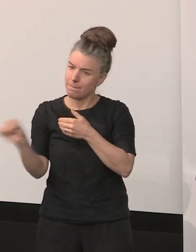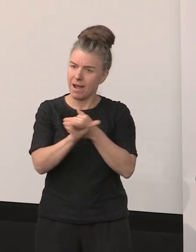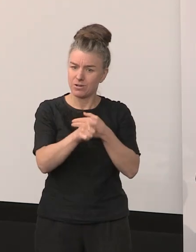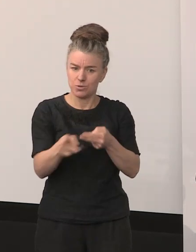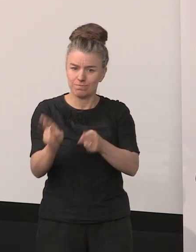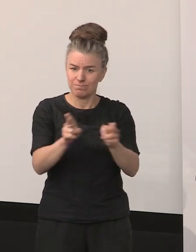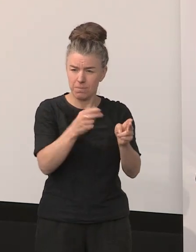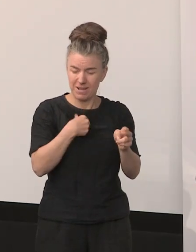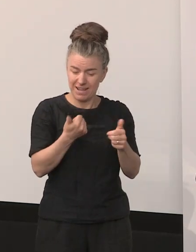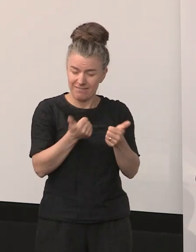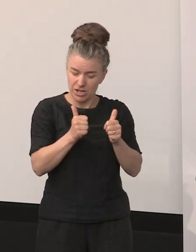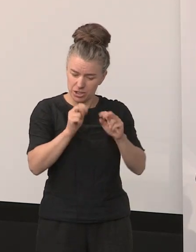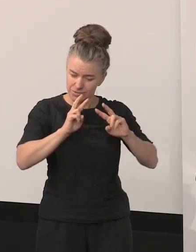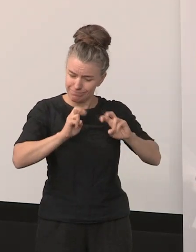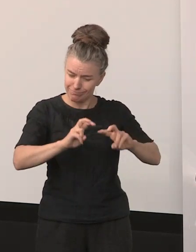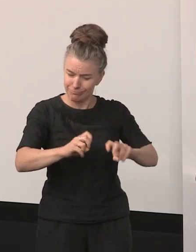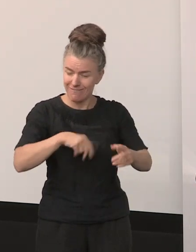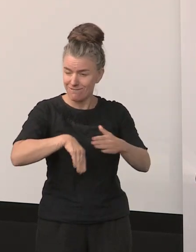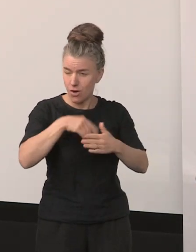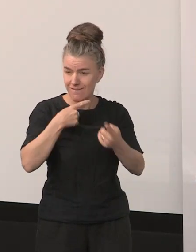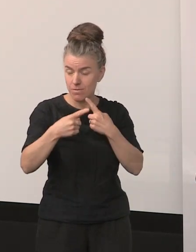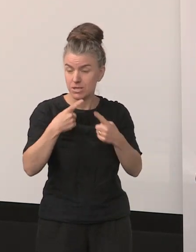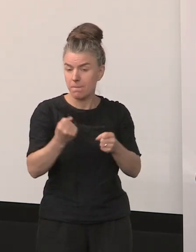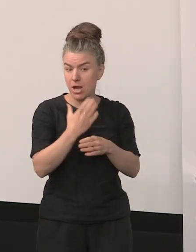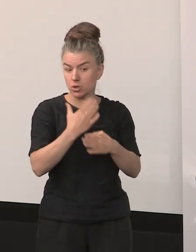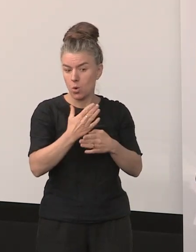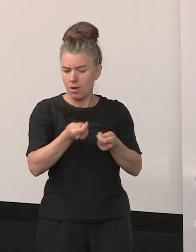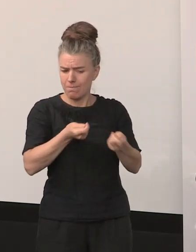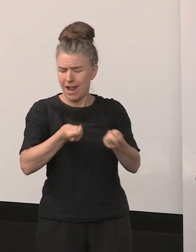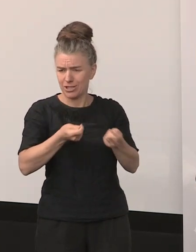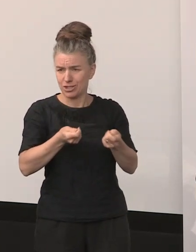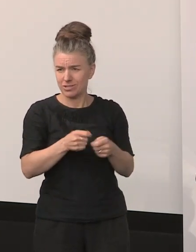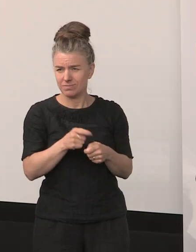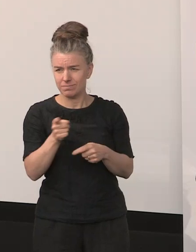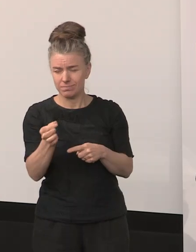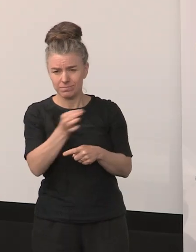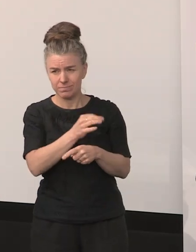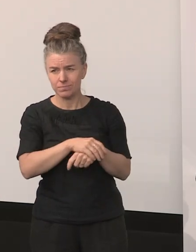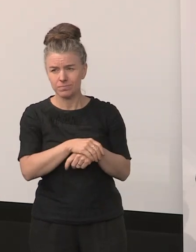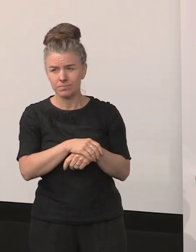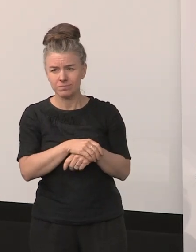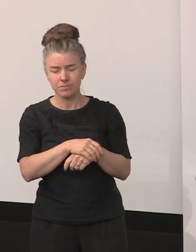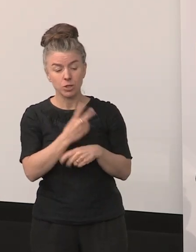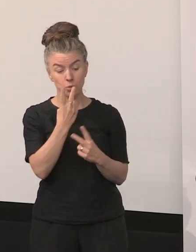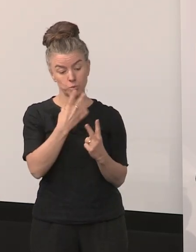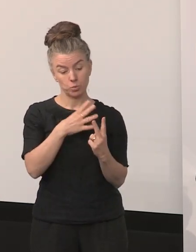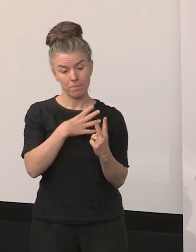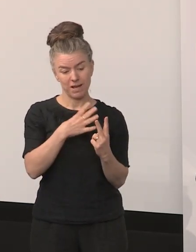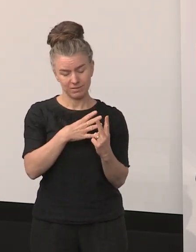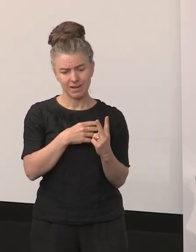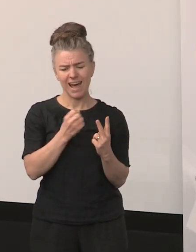to, from a distance, observe the burial, then back into the managed isolation facility.